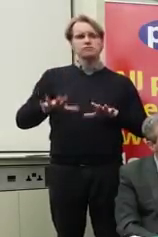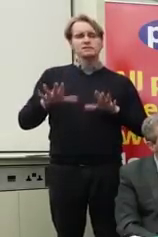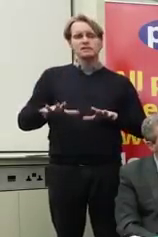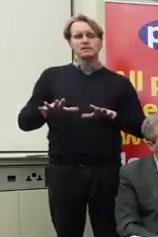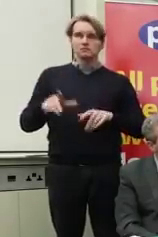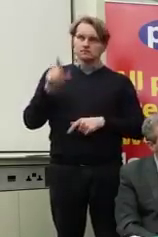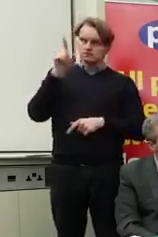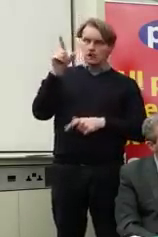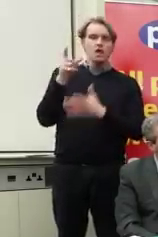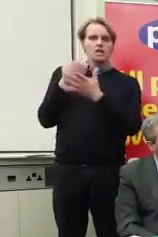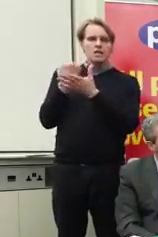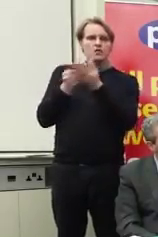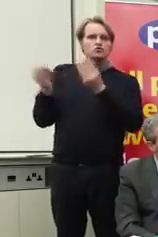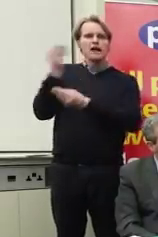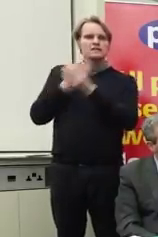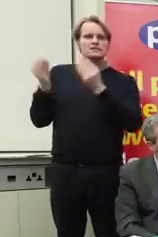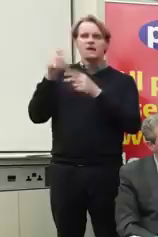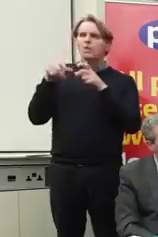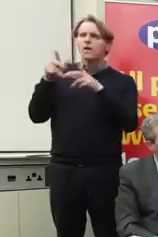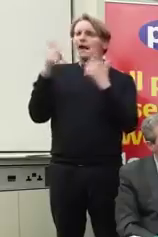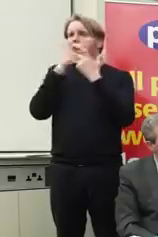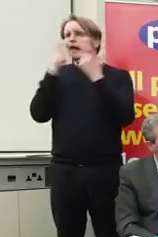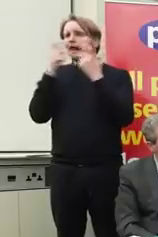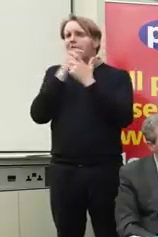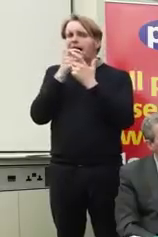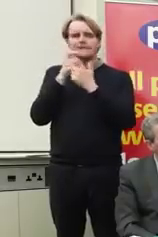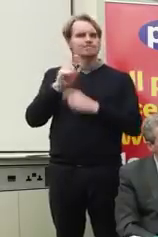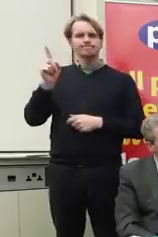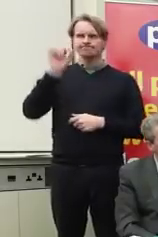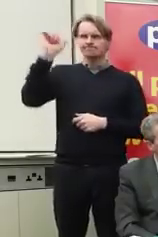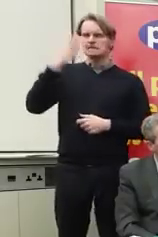approached it today was with, not wit, it was an arrogance and I think that